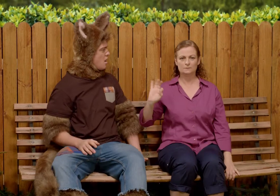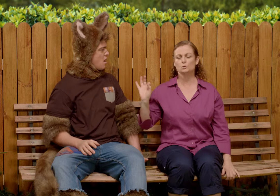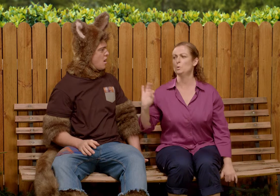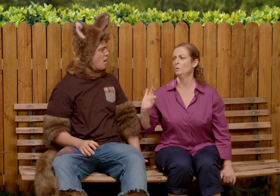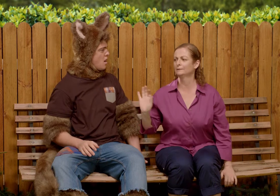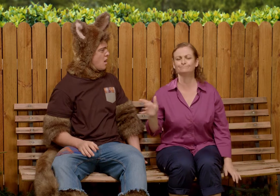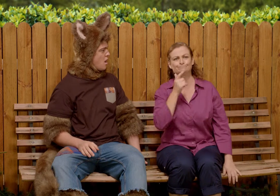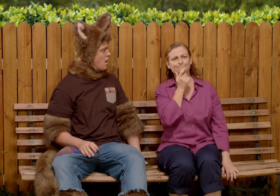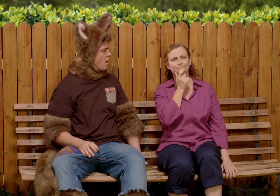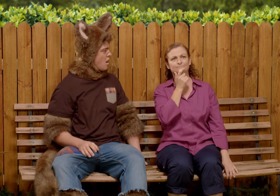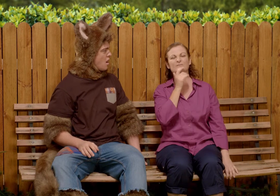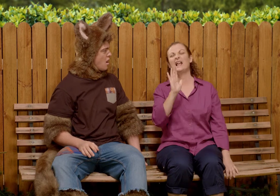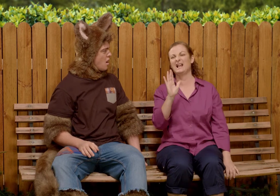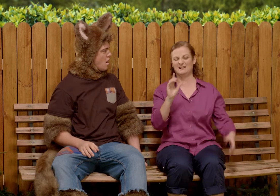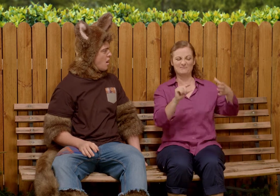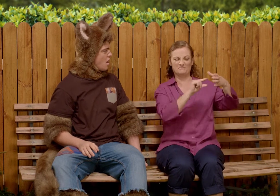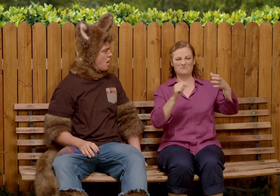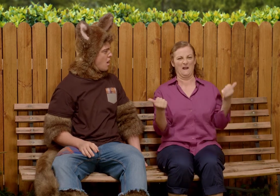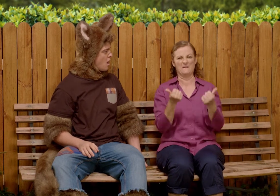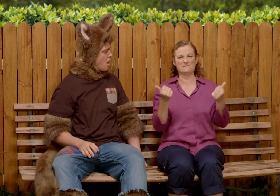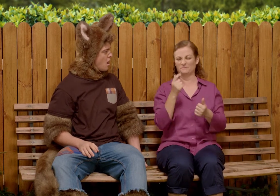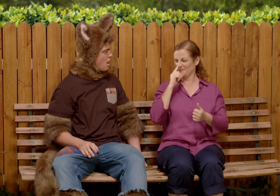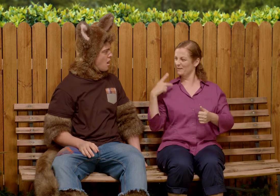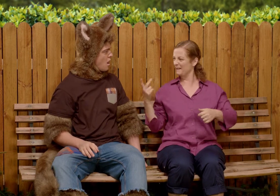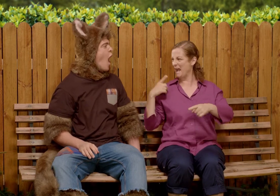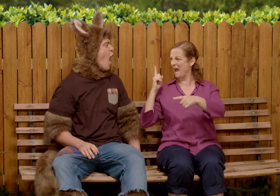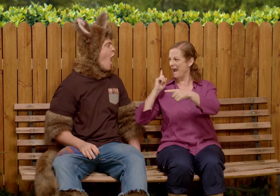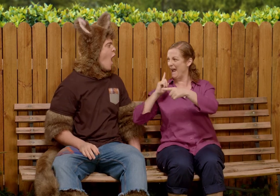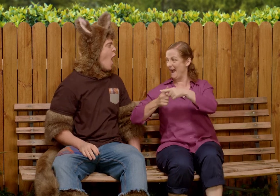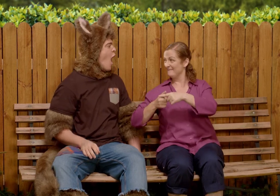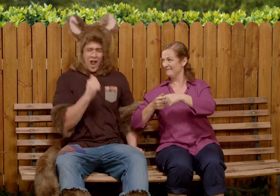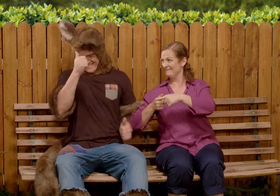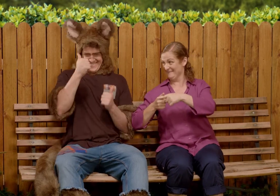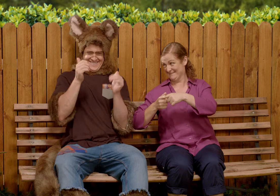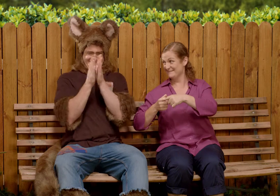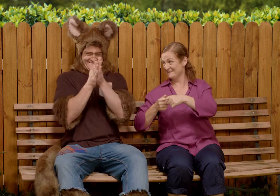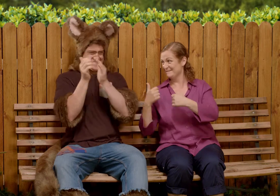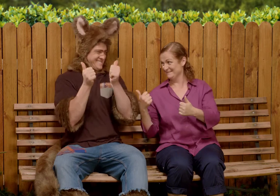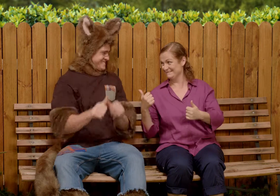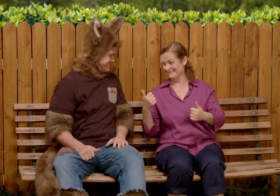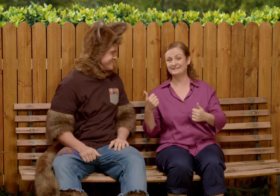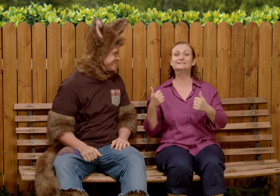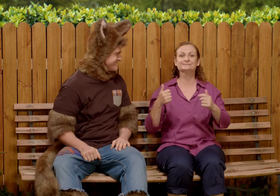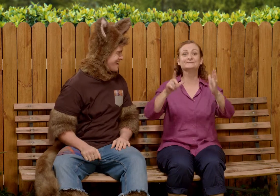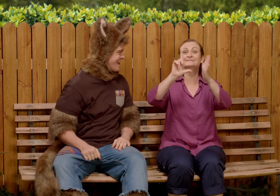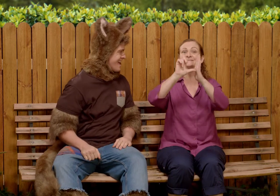No. I think there's enough for the two of us to share. Oh great.